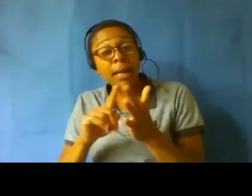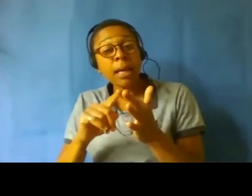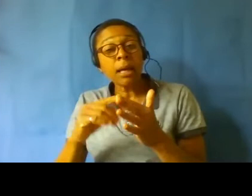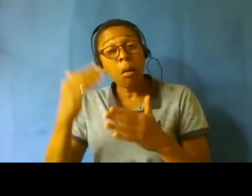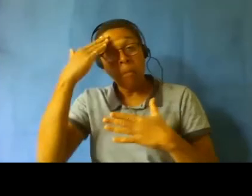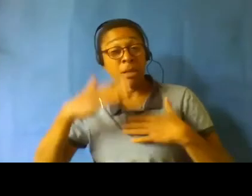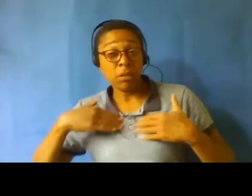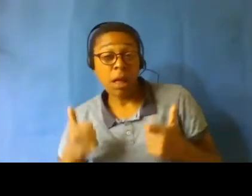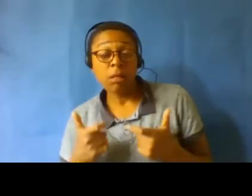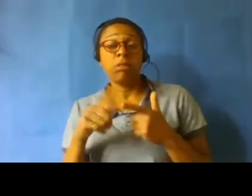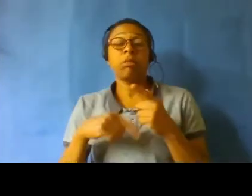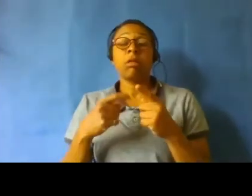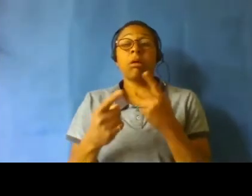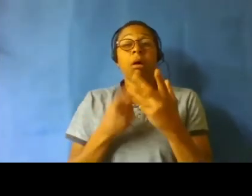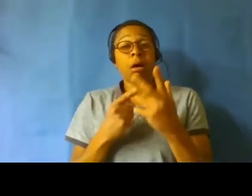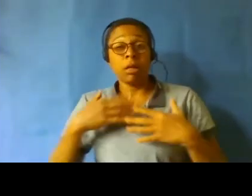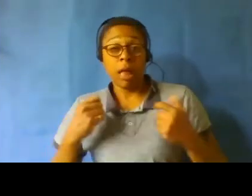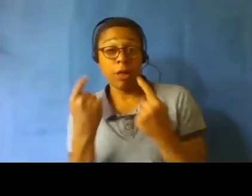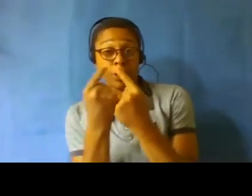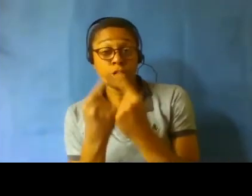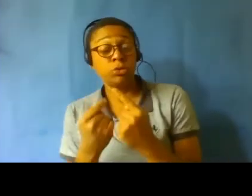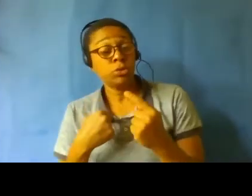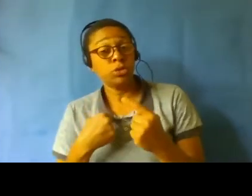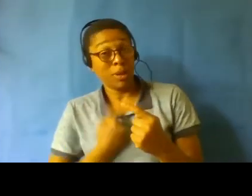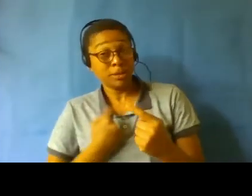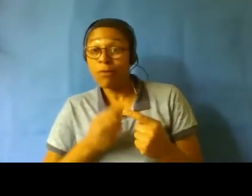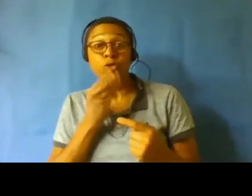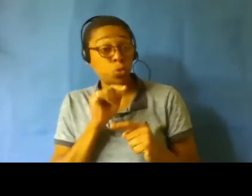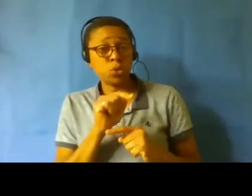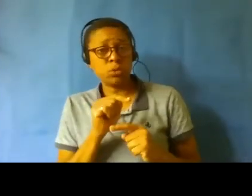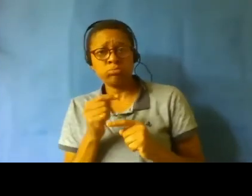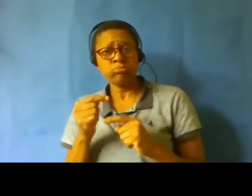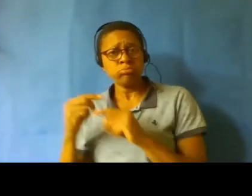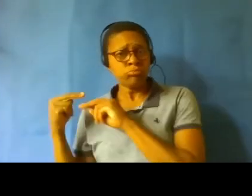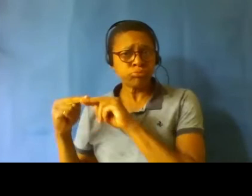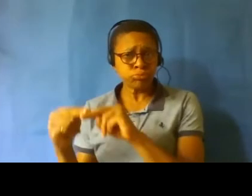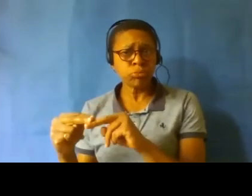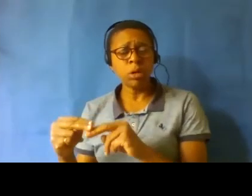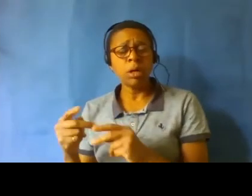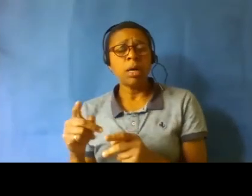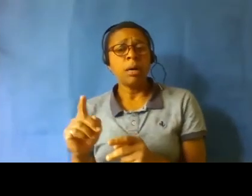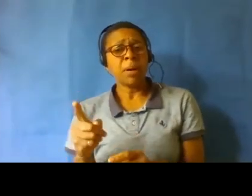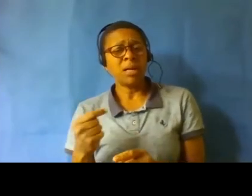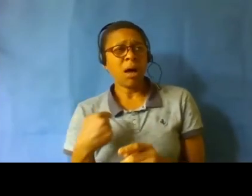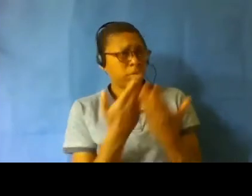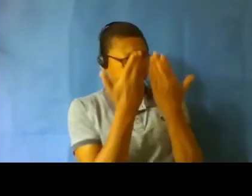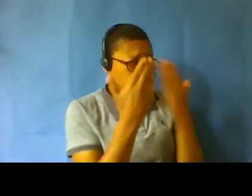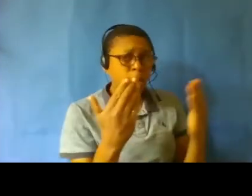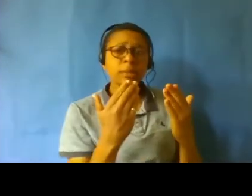some mainstream health care are quite quite different to those of my parents and grandparents I remain aware and critical of the ways in which health